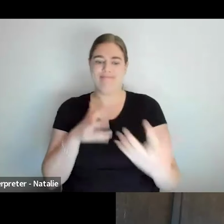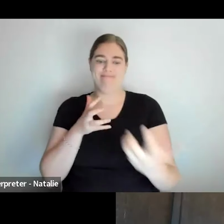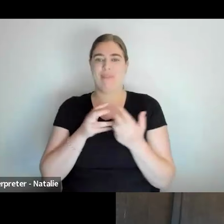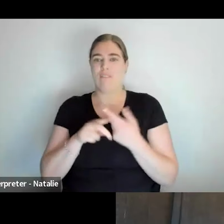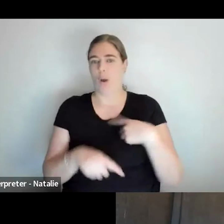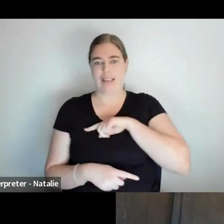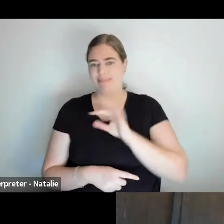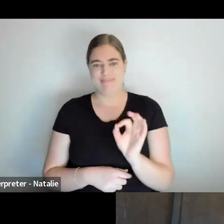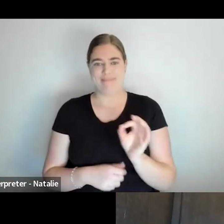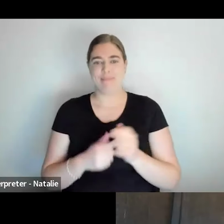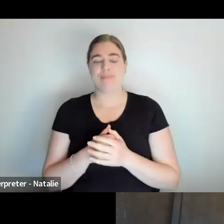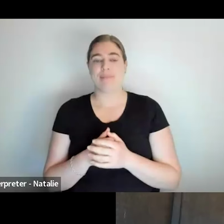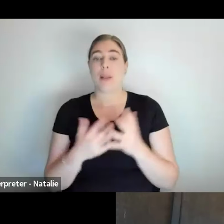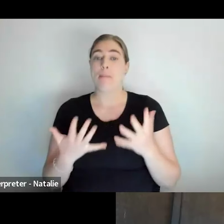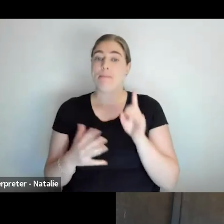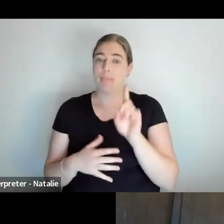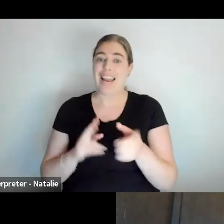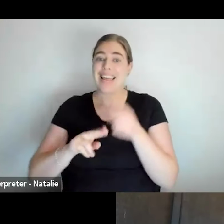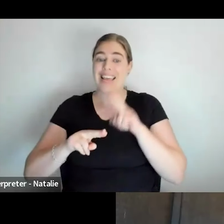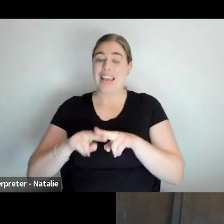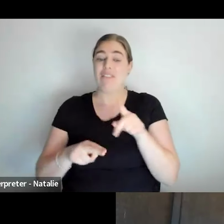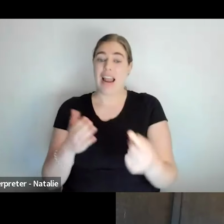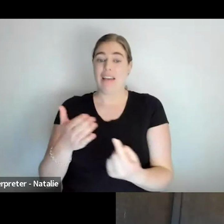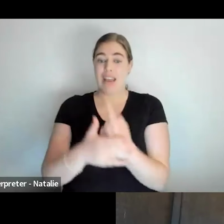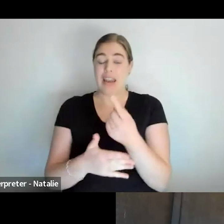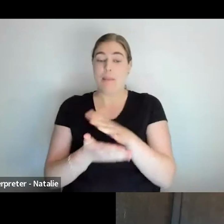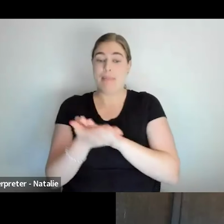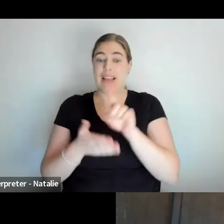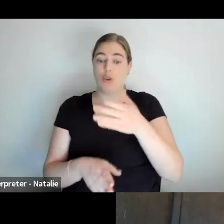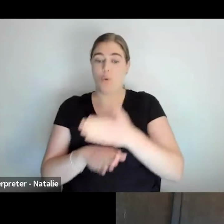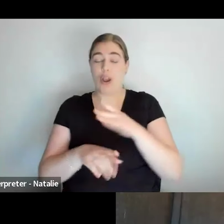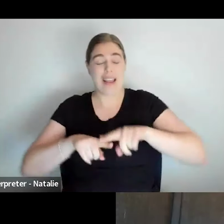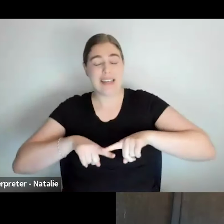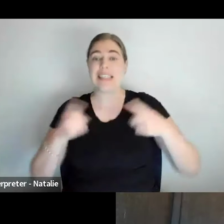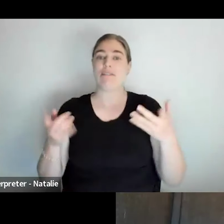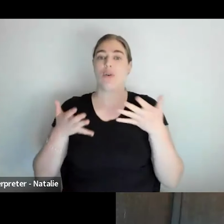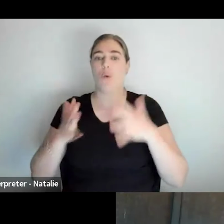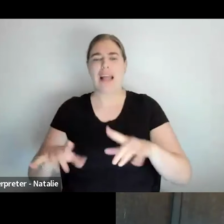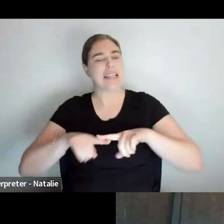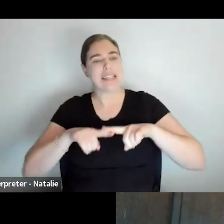If, however, that event involved working in a completely different way, with new partners,